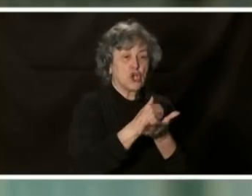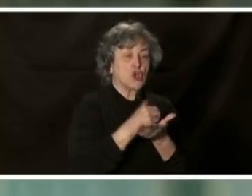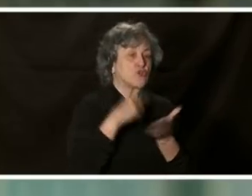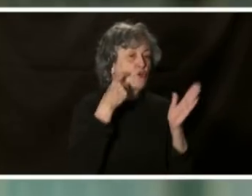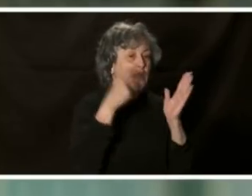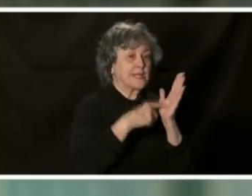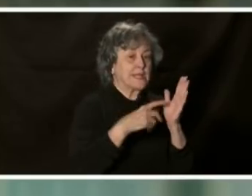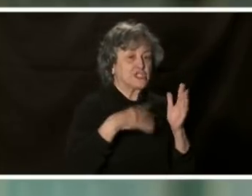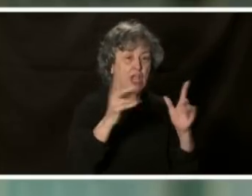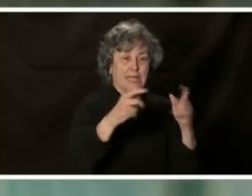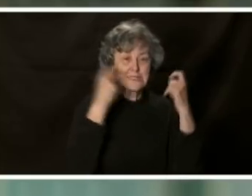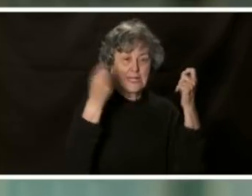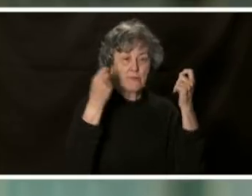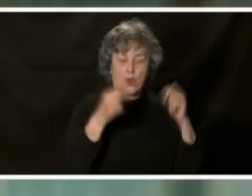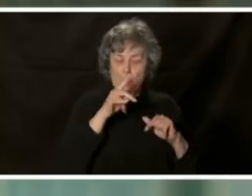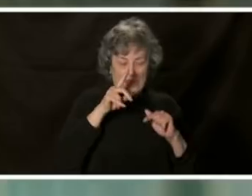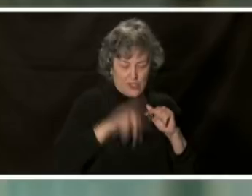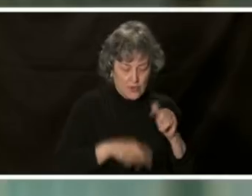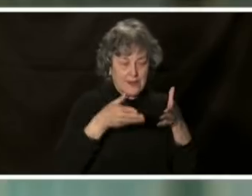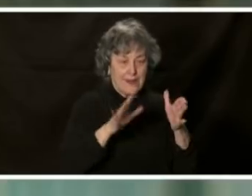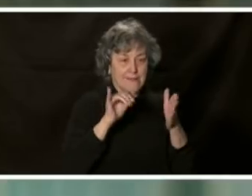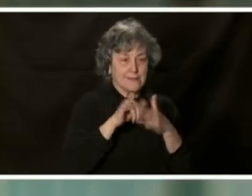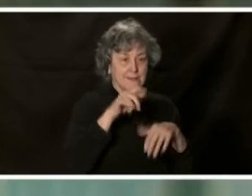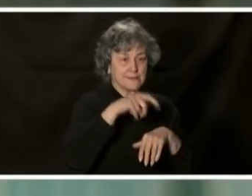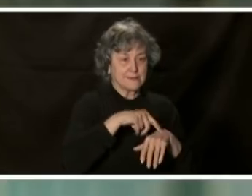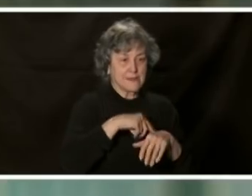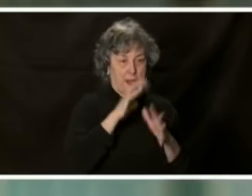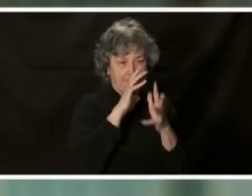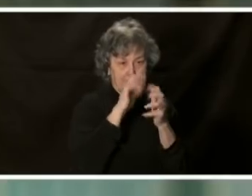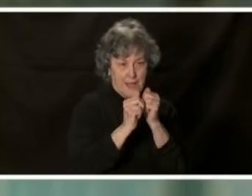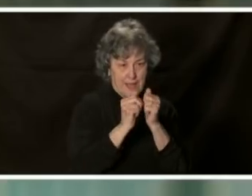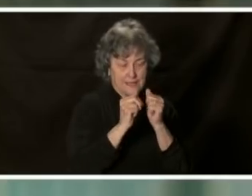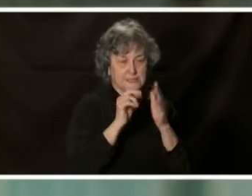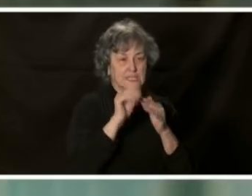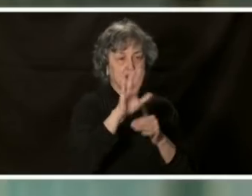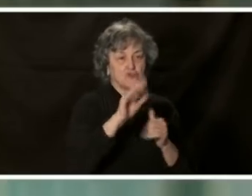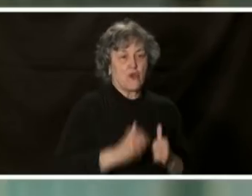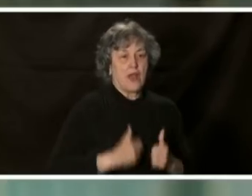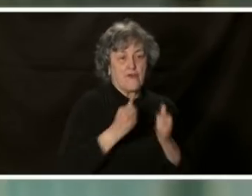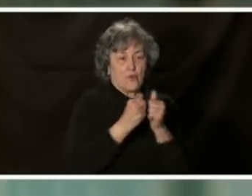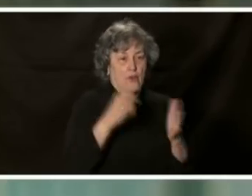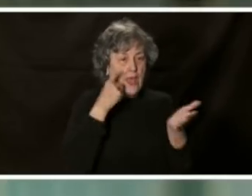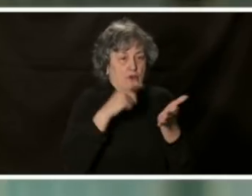WE COULD NOT LET THIS MOMENTOUS TIME PASS IN YOUR LIFE WITHOUT RECOGNIZING YOU.